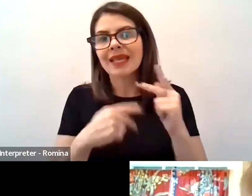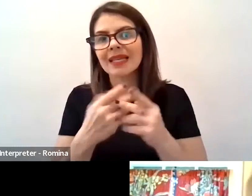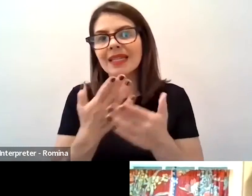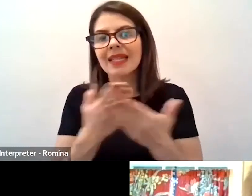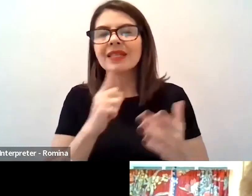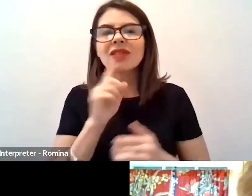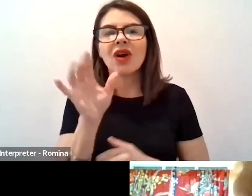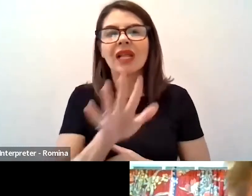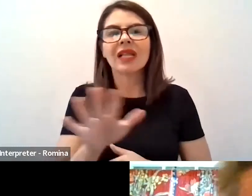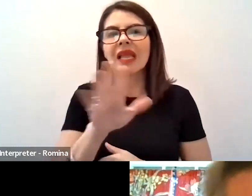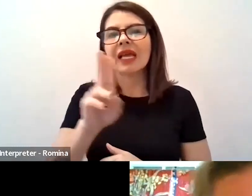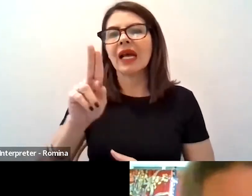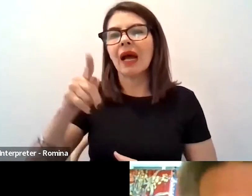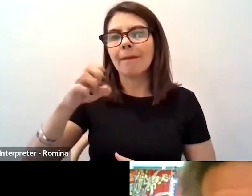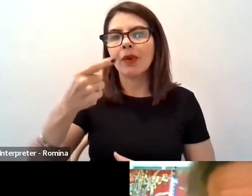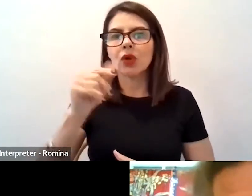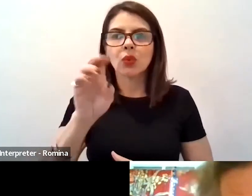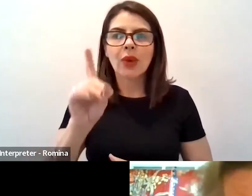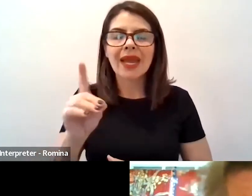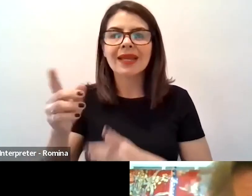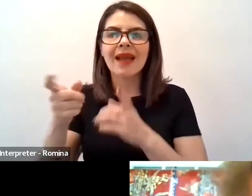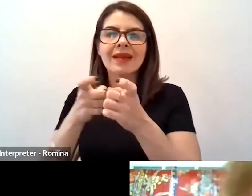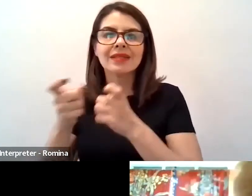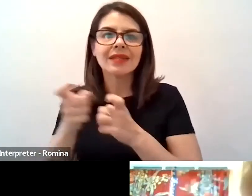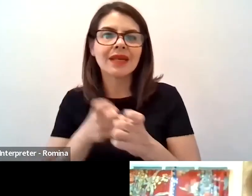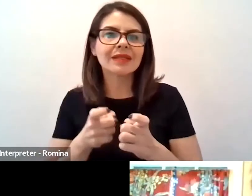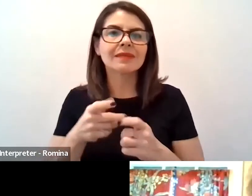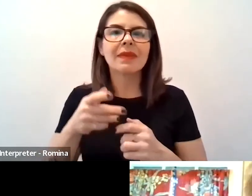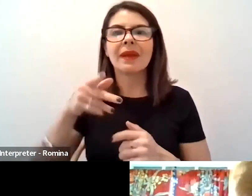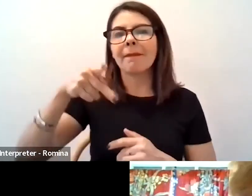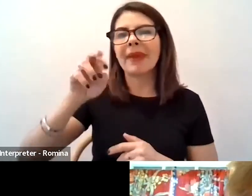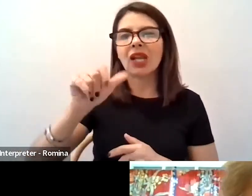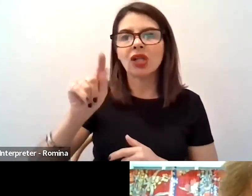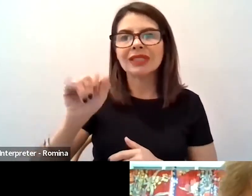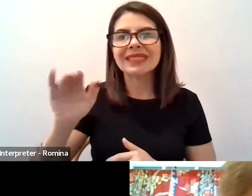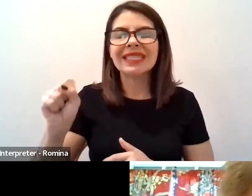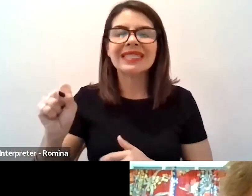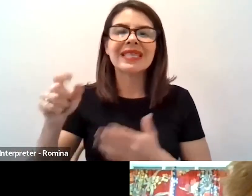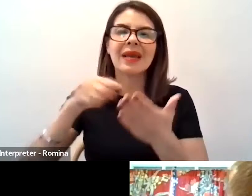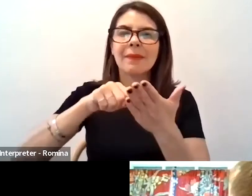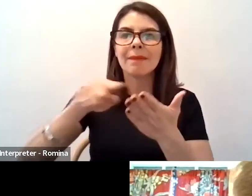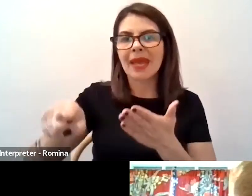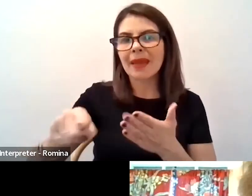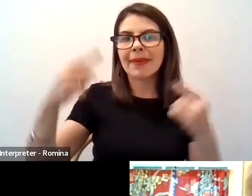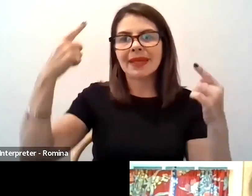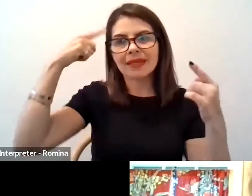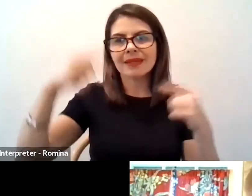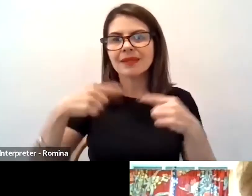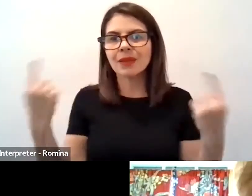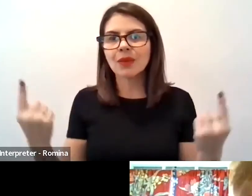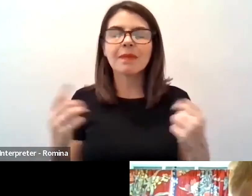of upgrades, adjustments, penalties, payment disputes. There might be a number